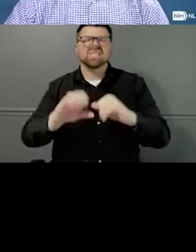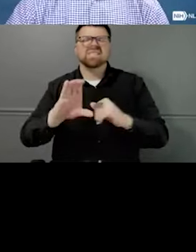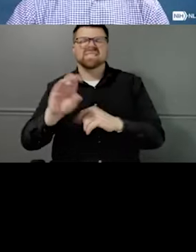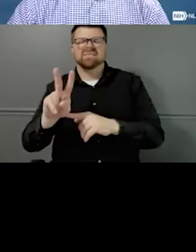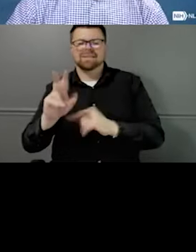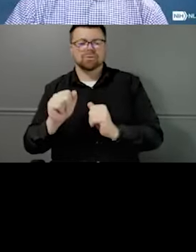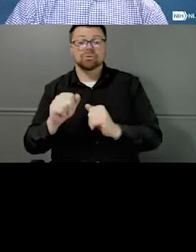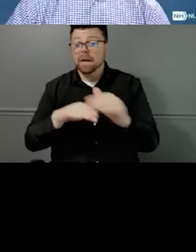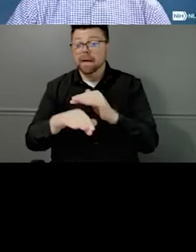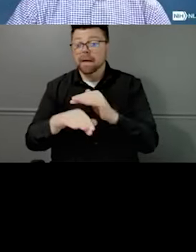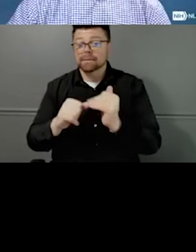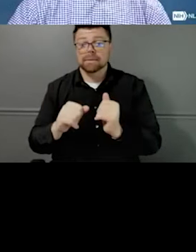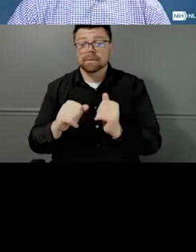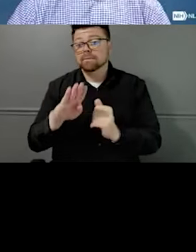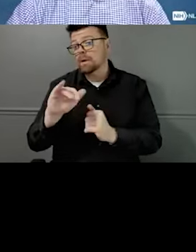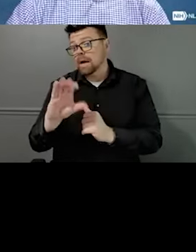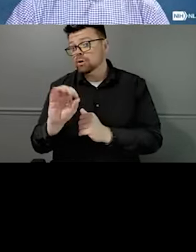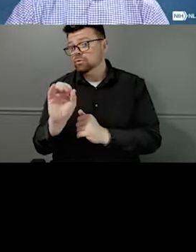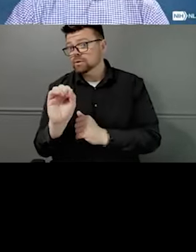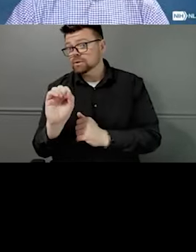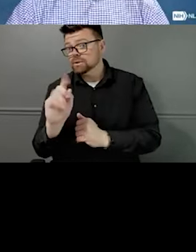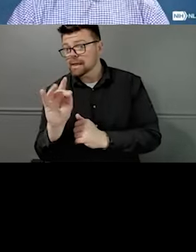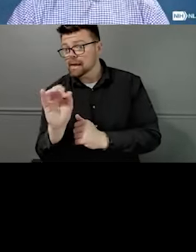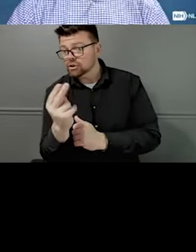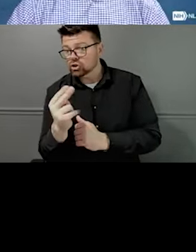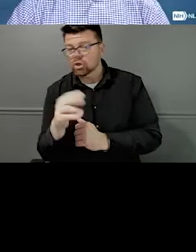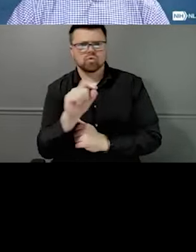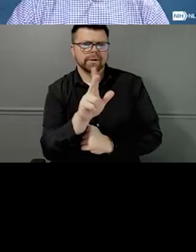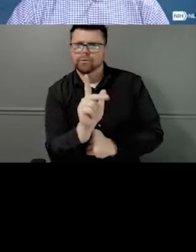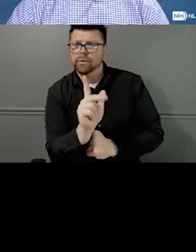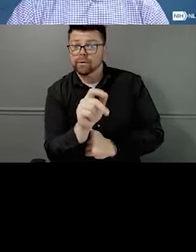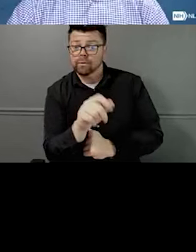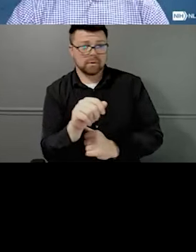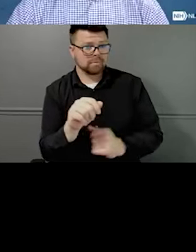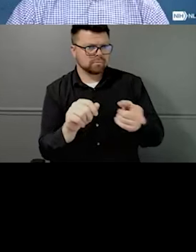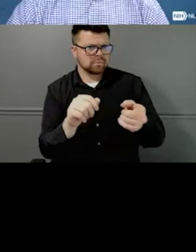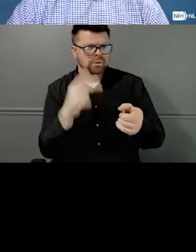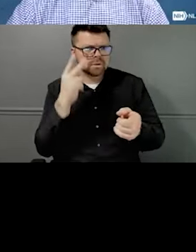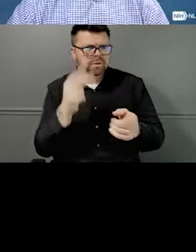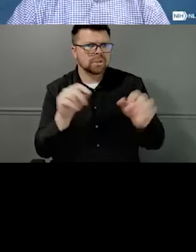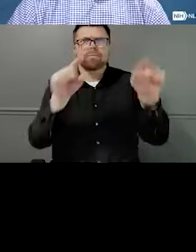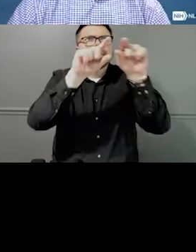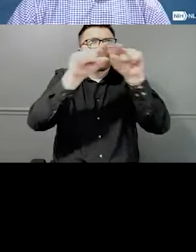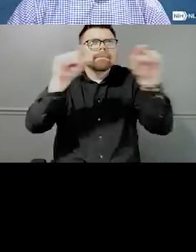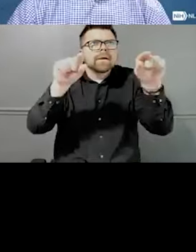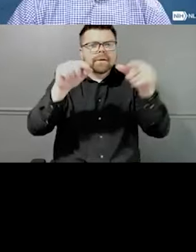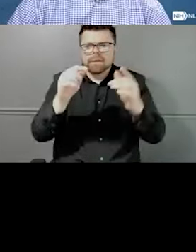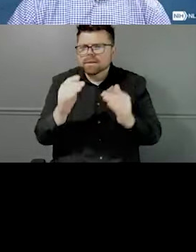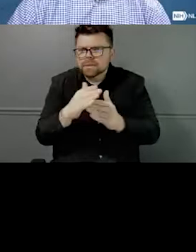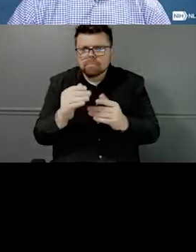the 2023 format, you will see a banner at the very top, letting you know that it's no